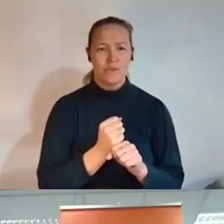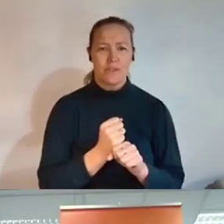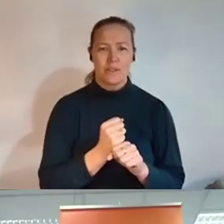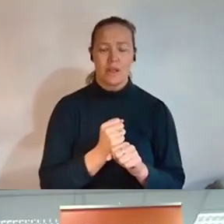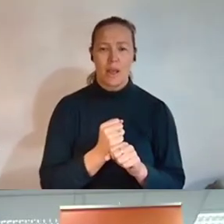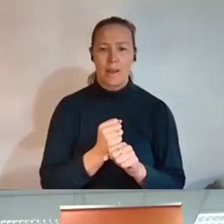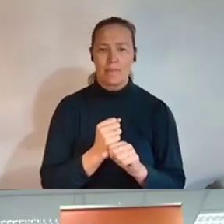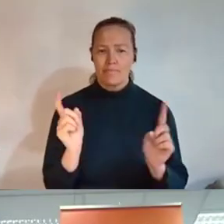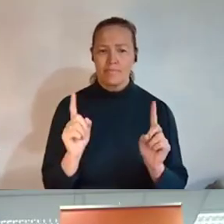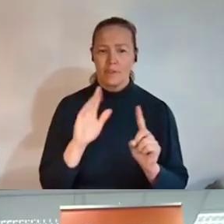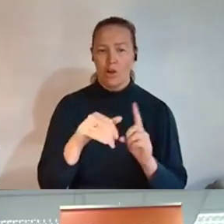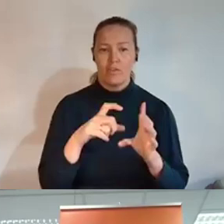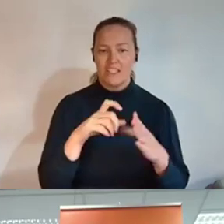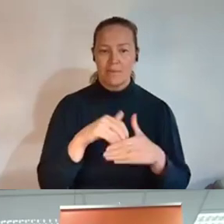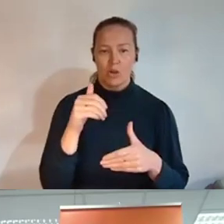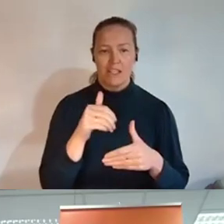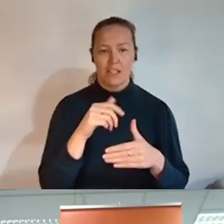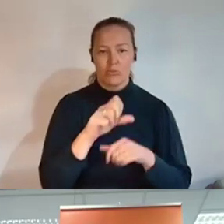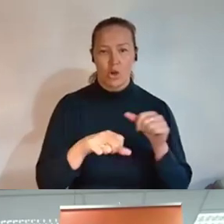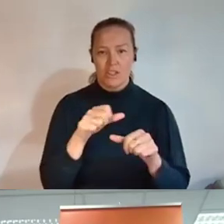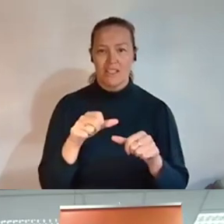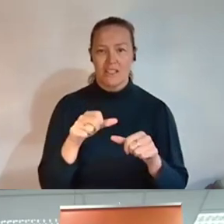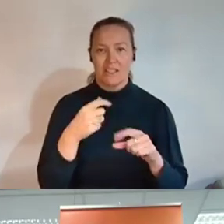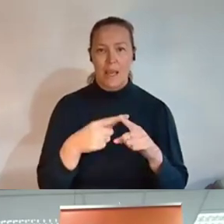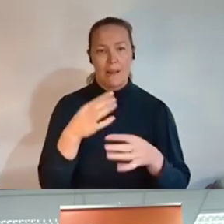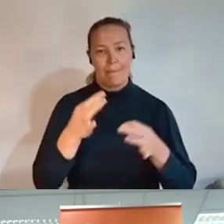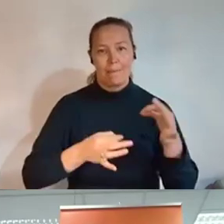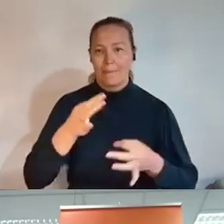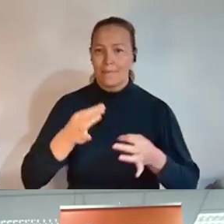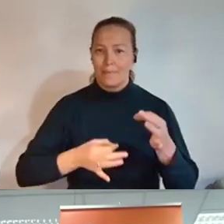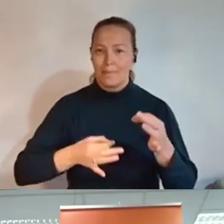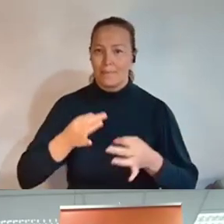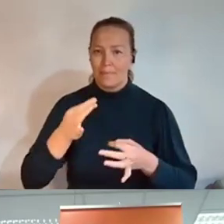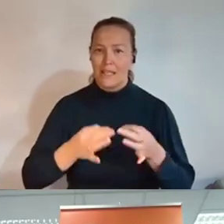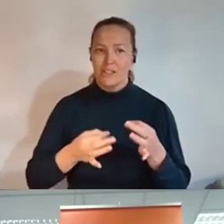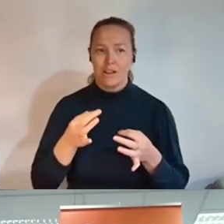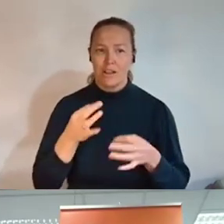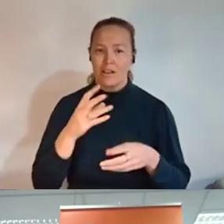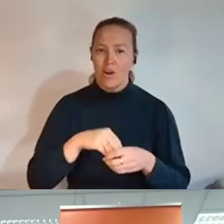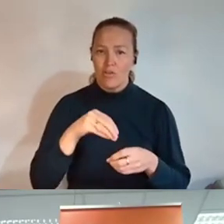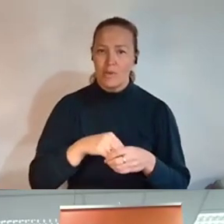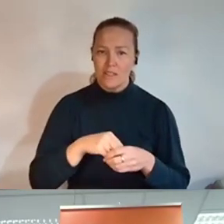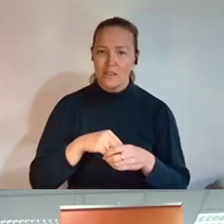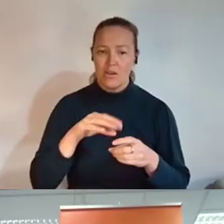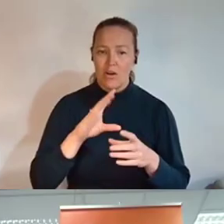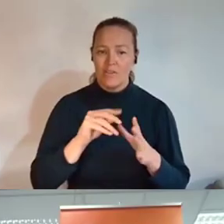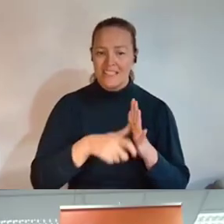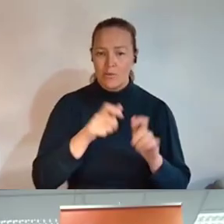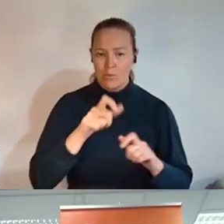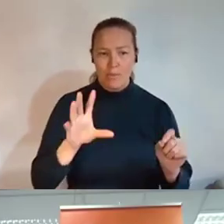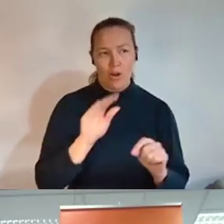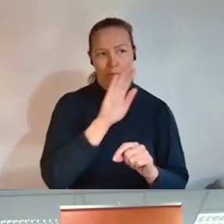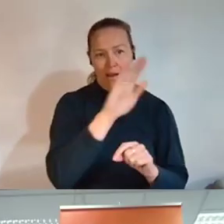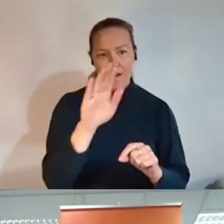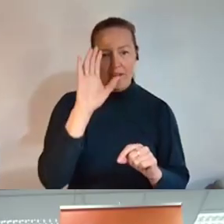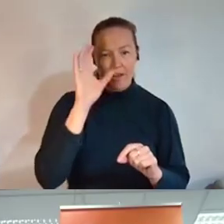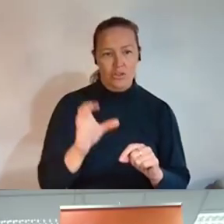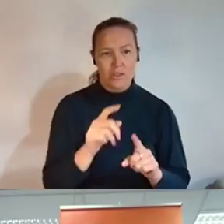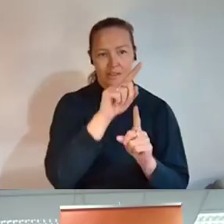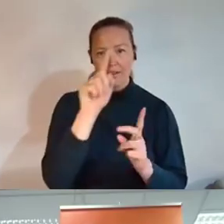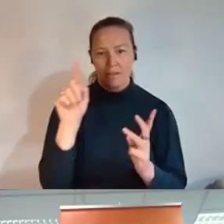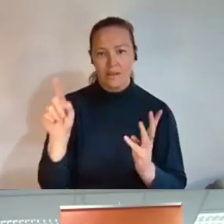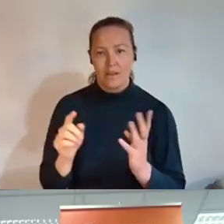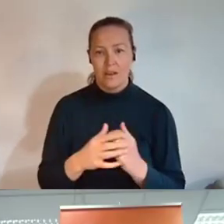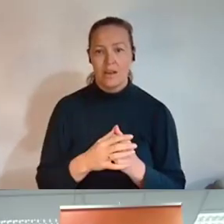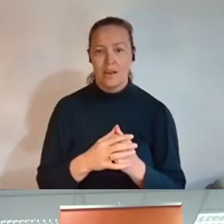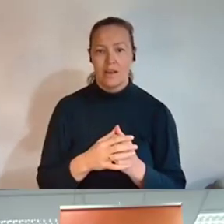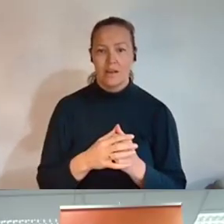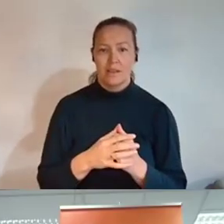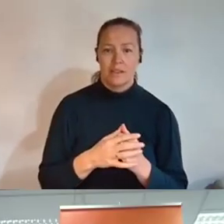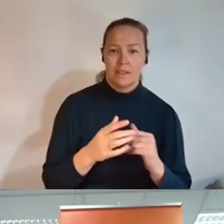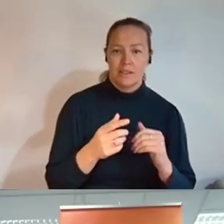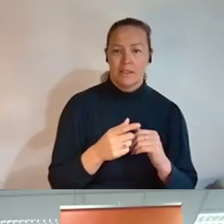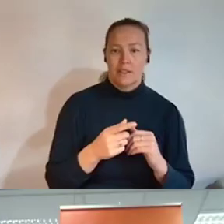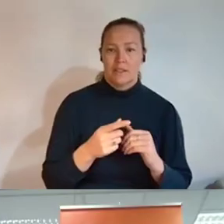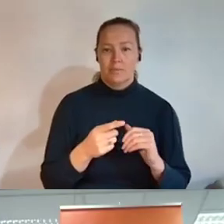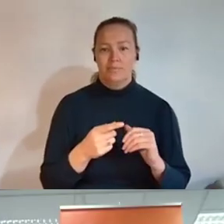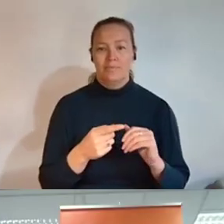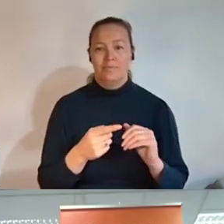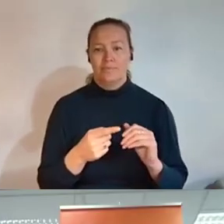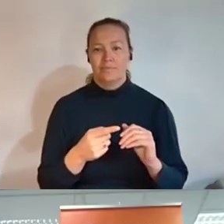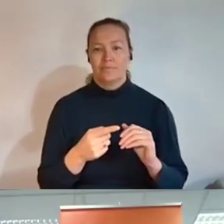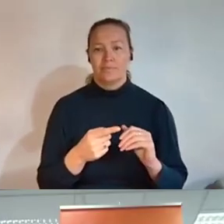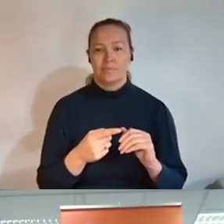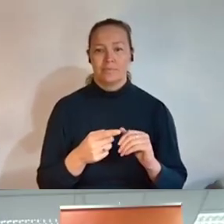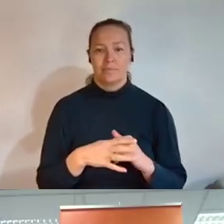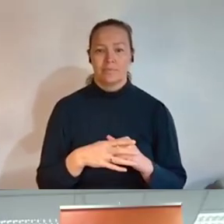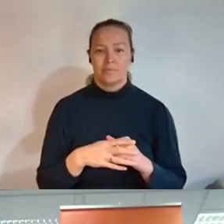democratic processes and political involvement of disabled people out there? Anyone? I can speak